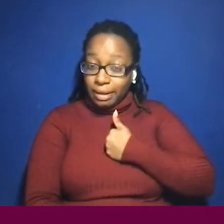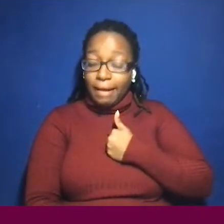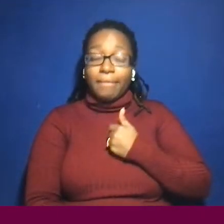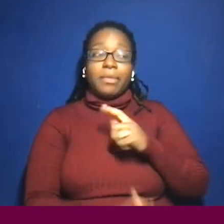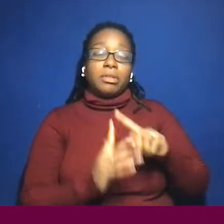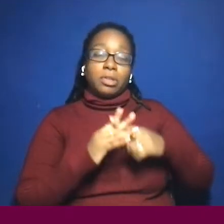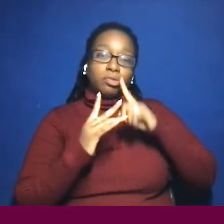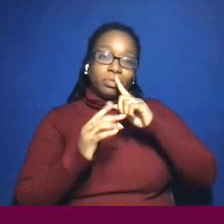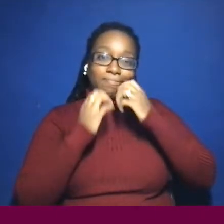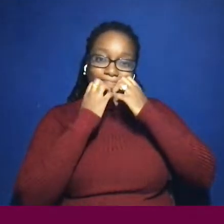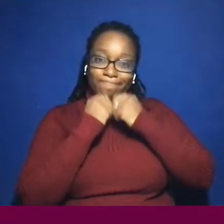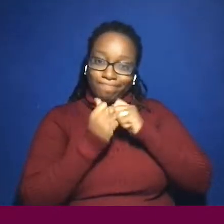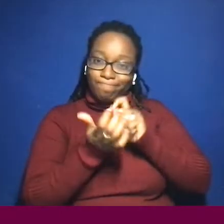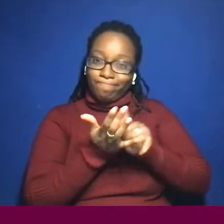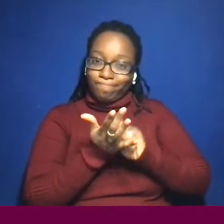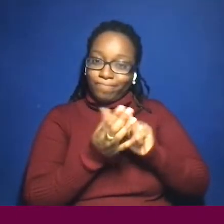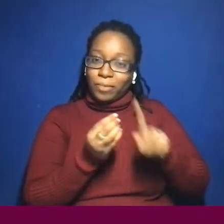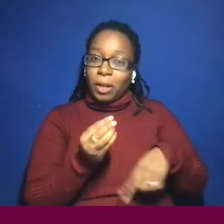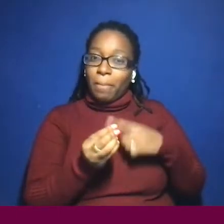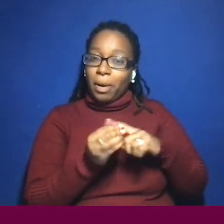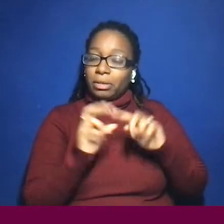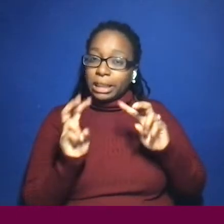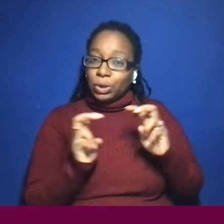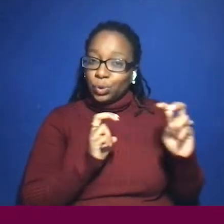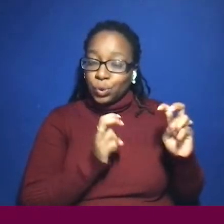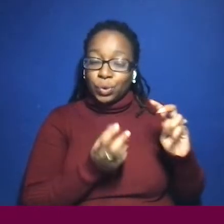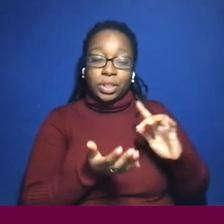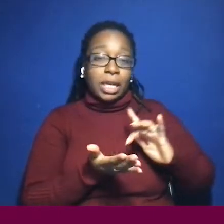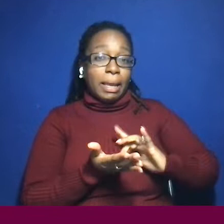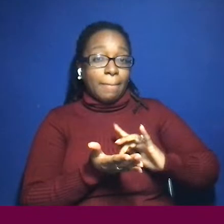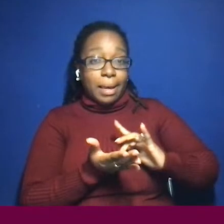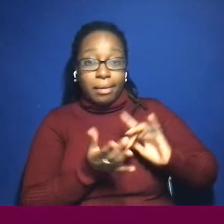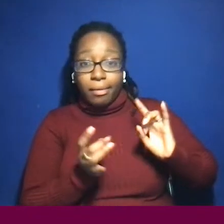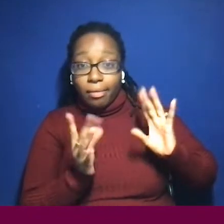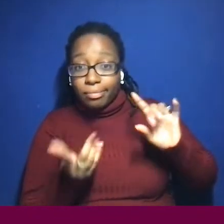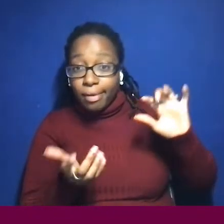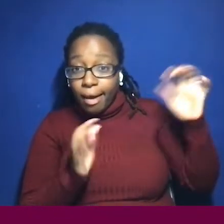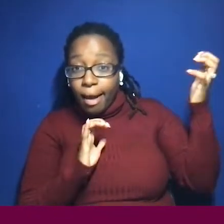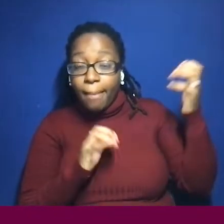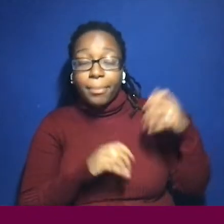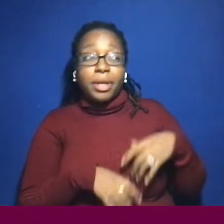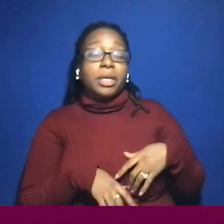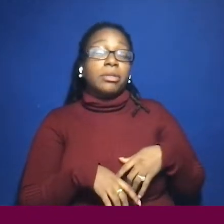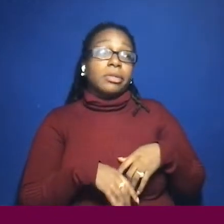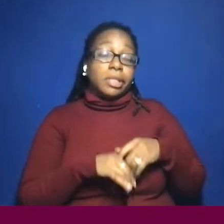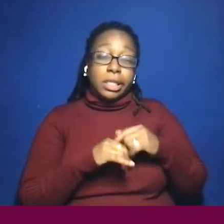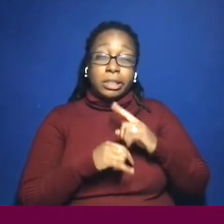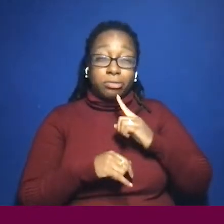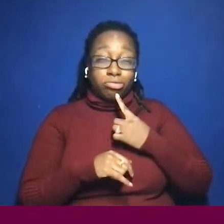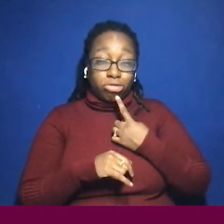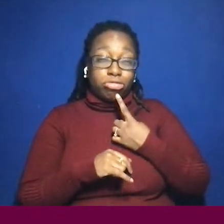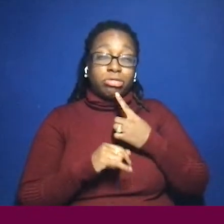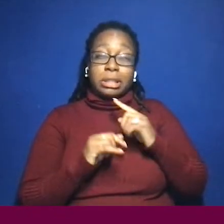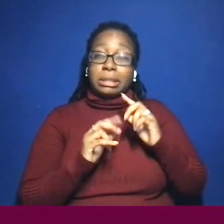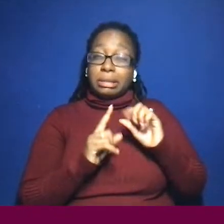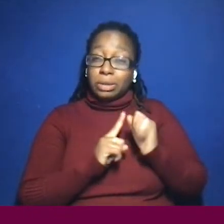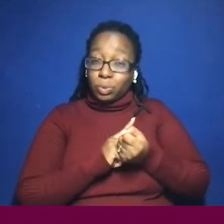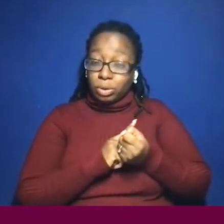about some of these issues of medicine in crisis, medicine in extreme situations, which I could see,